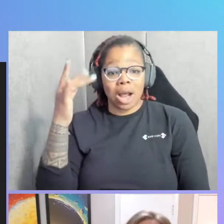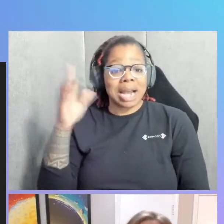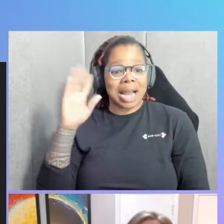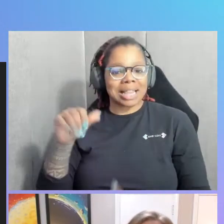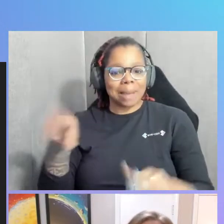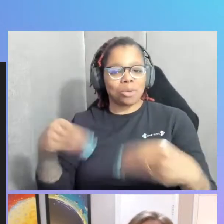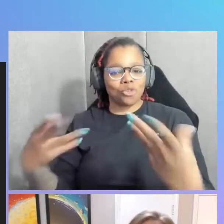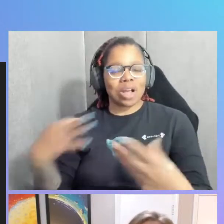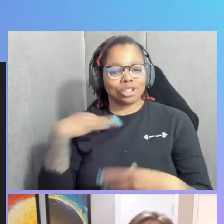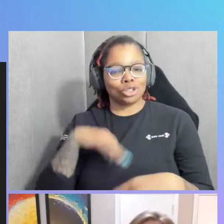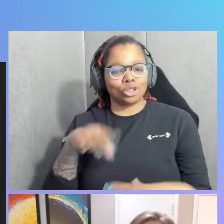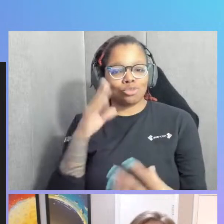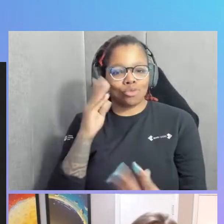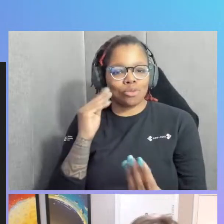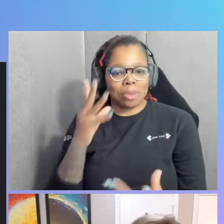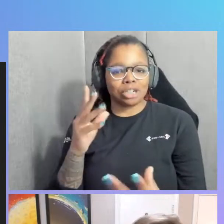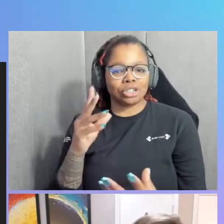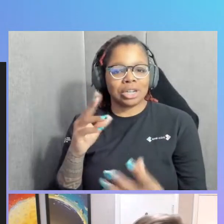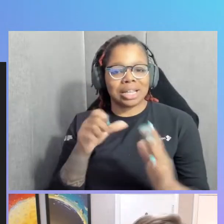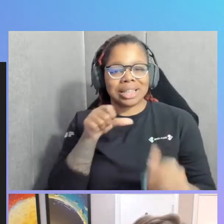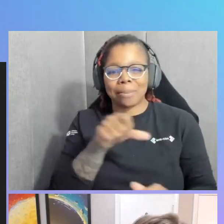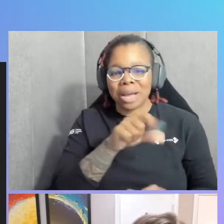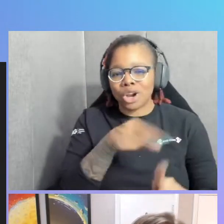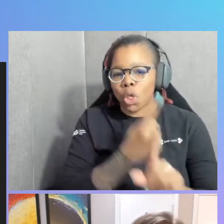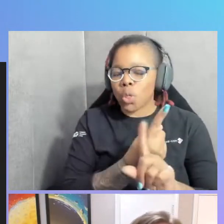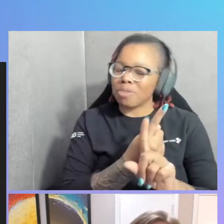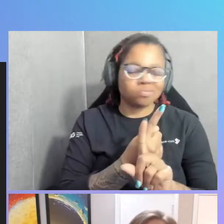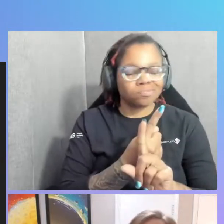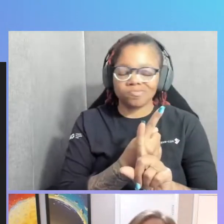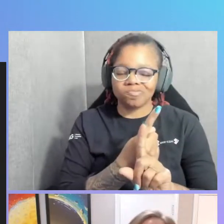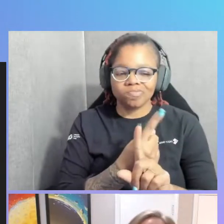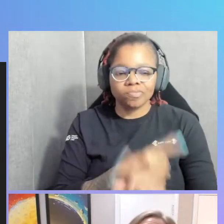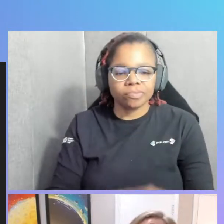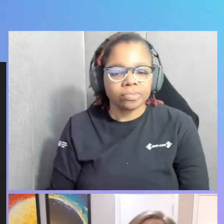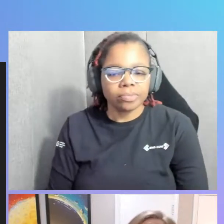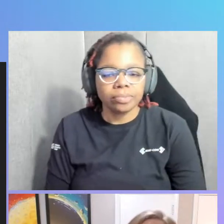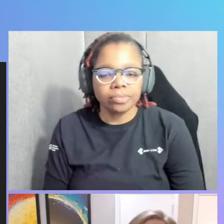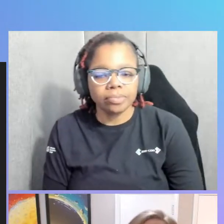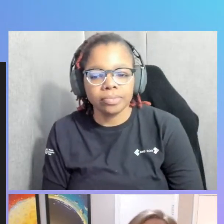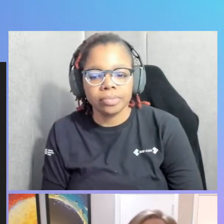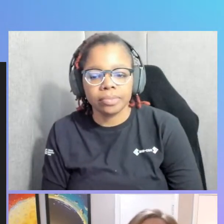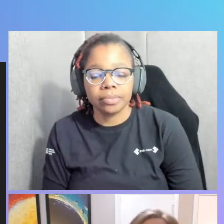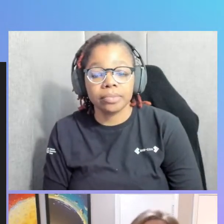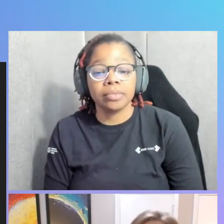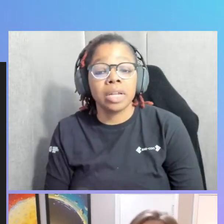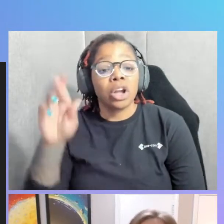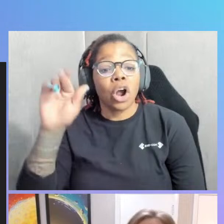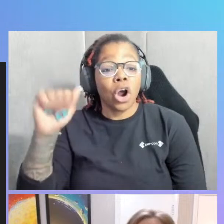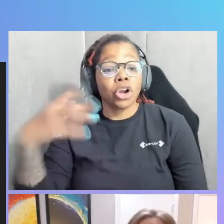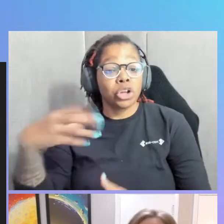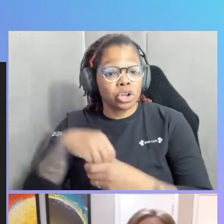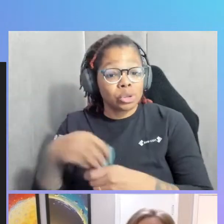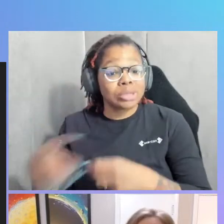that buttons alone don't. Aria includes additional useful roles